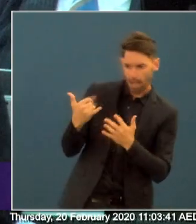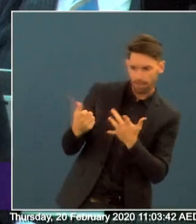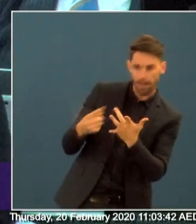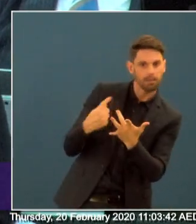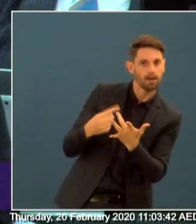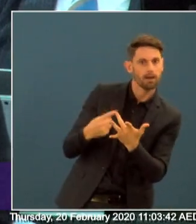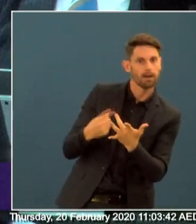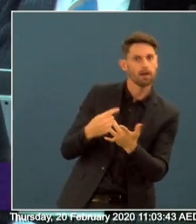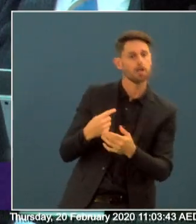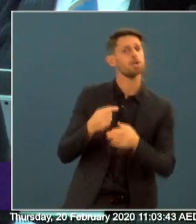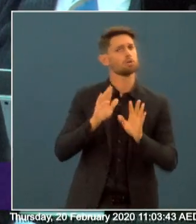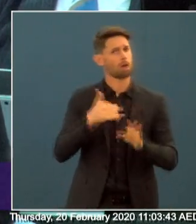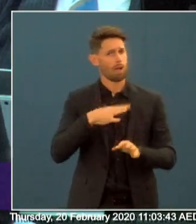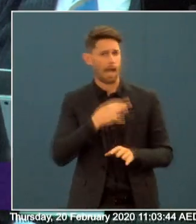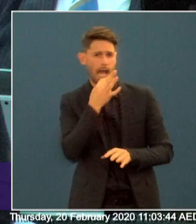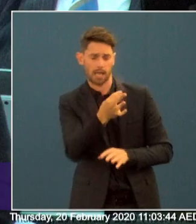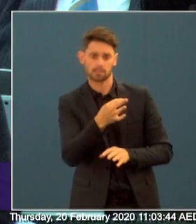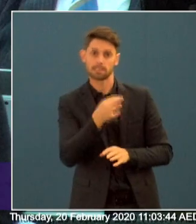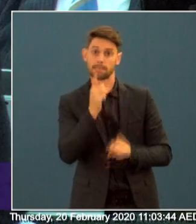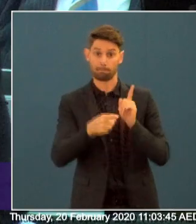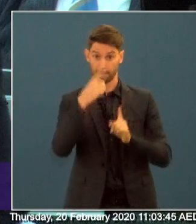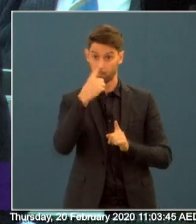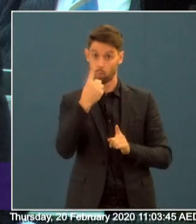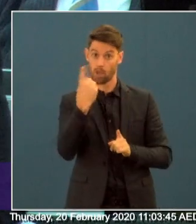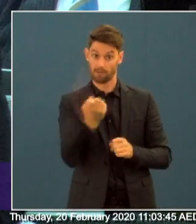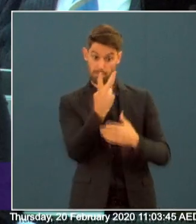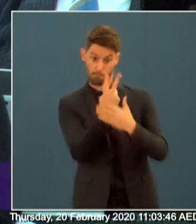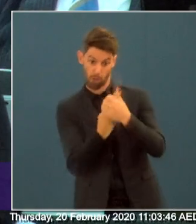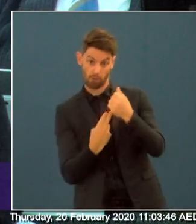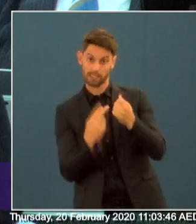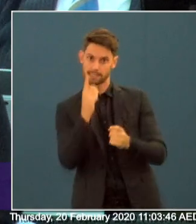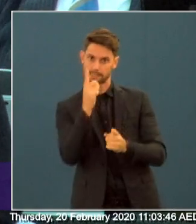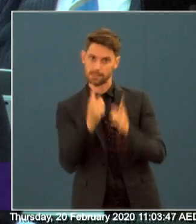Is there one that's likely to present first that could mask the other, or vice versa?